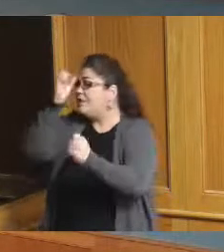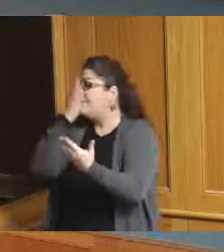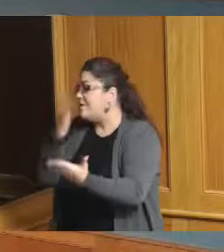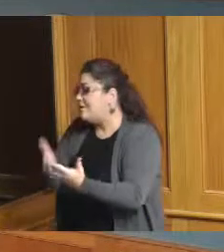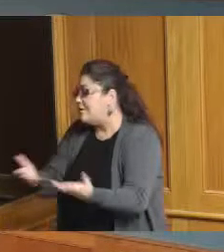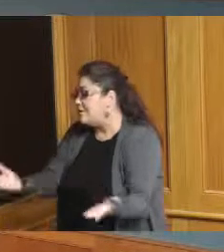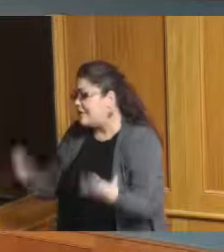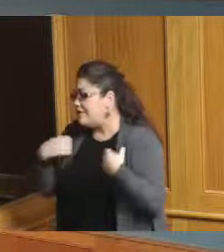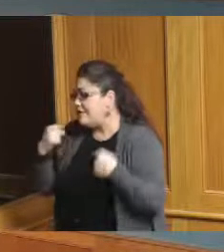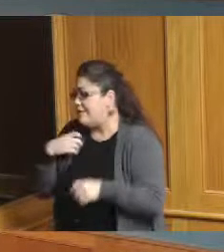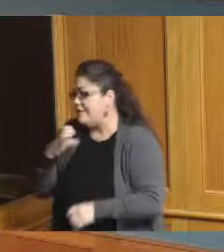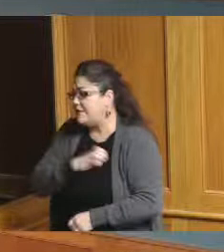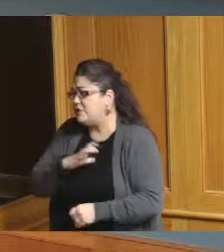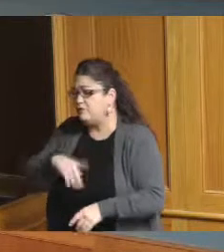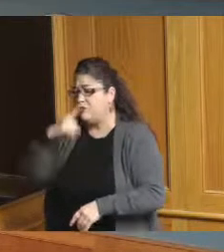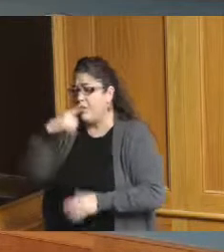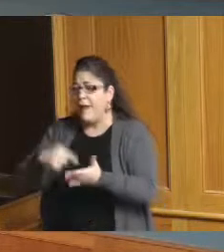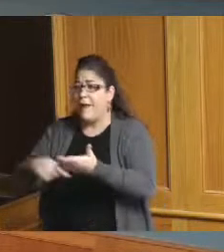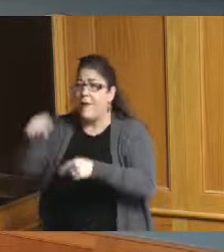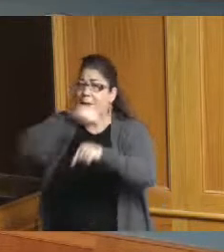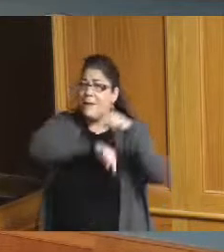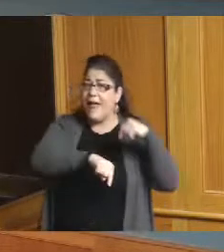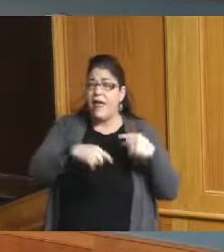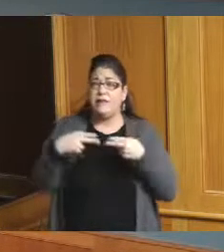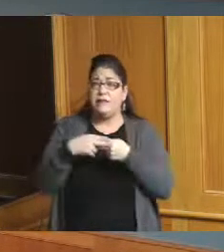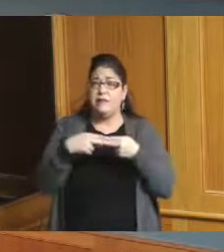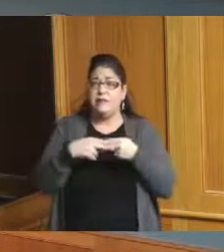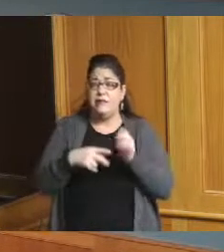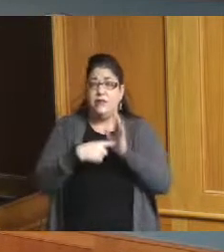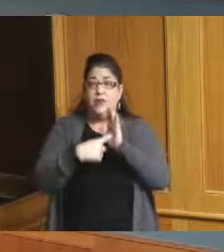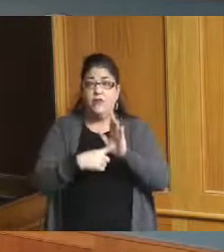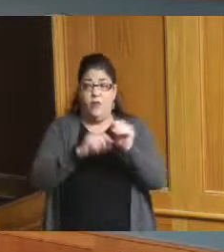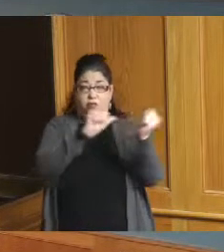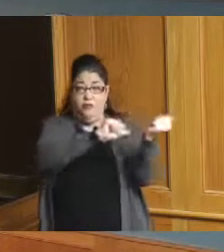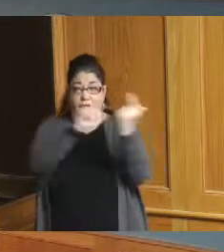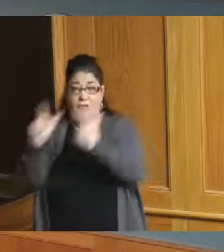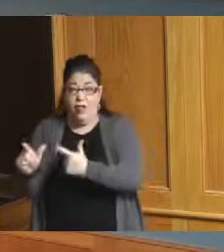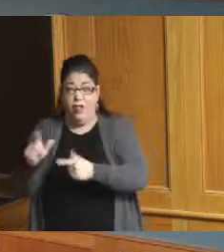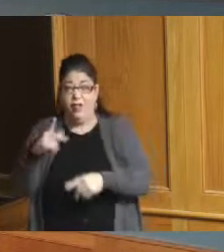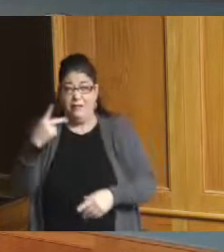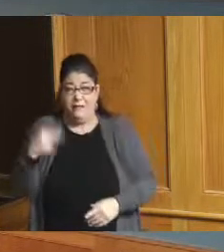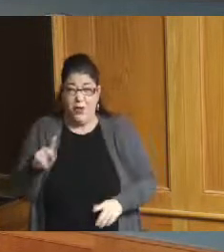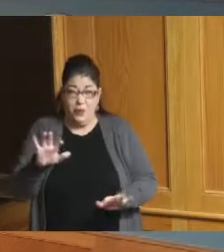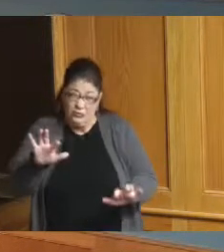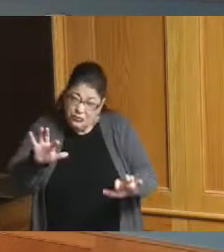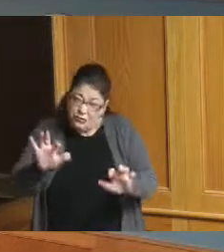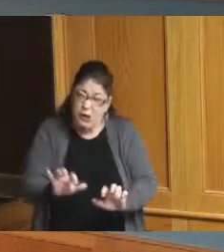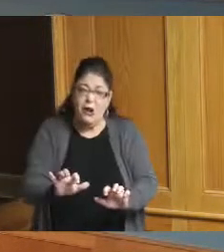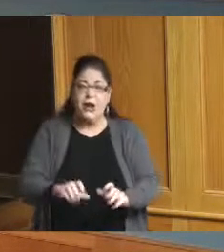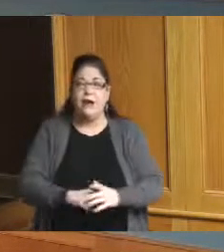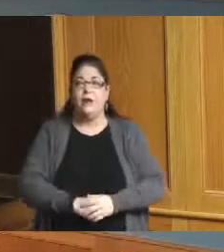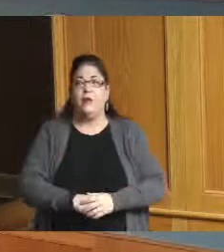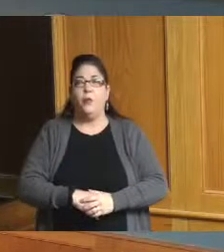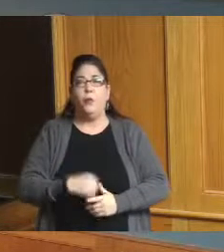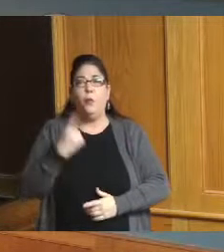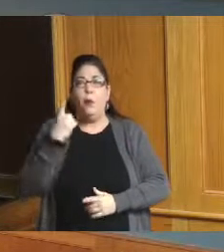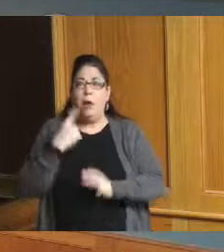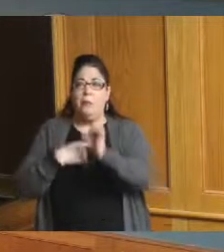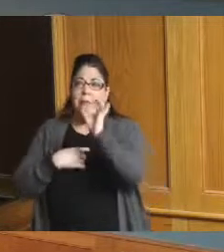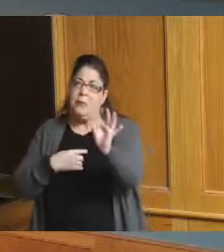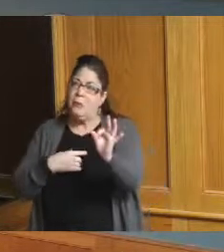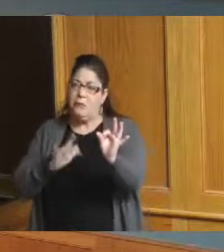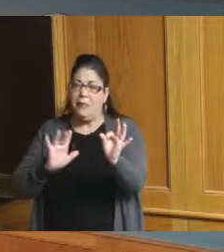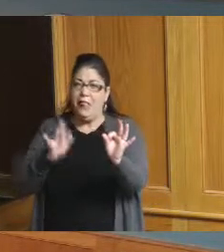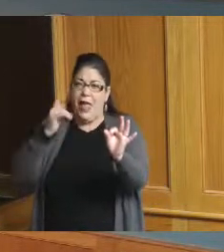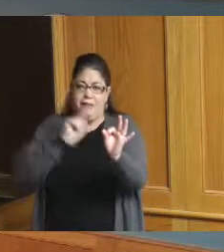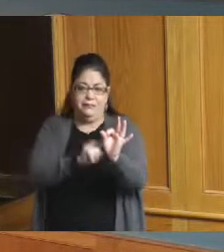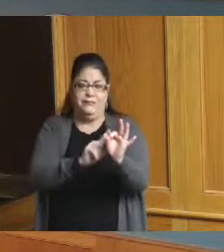could go back to the slide that showed all purple as it relates to positive cases for those who did